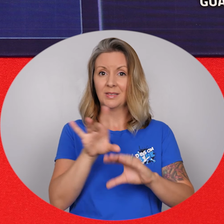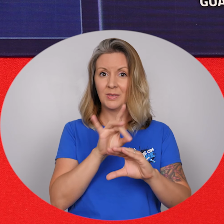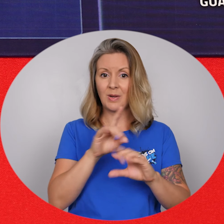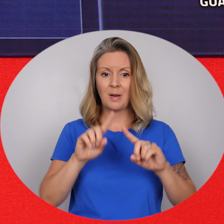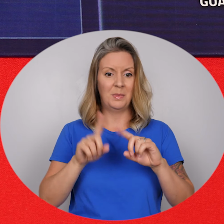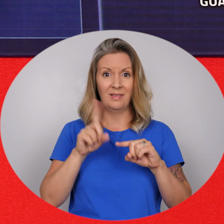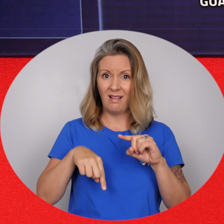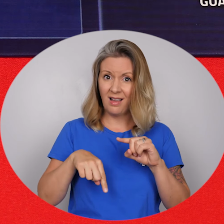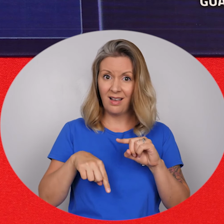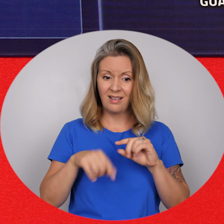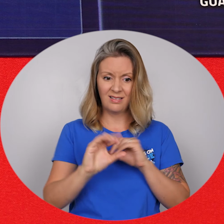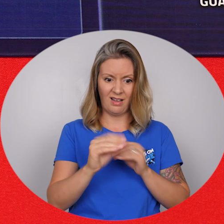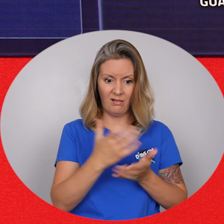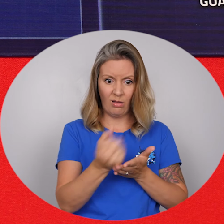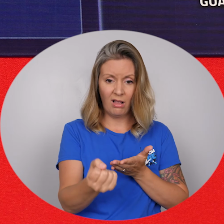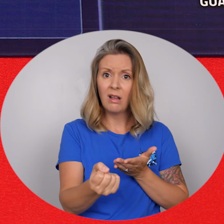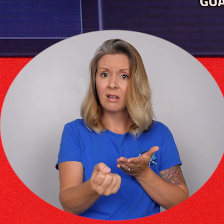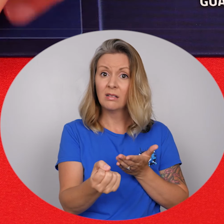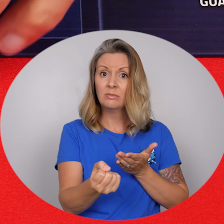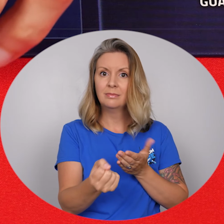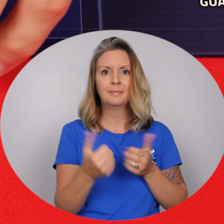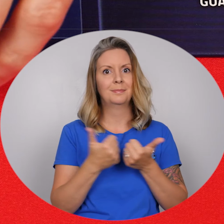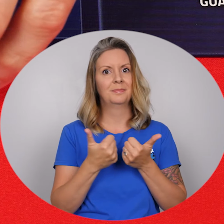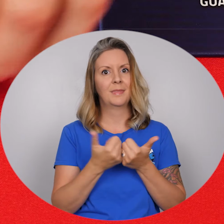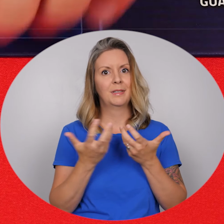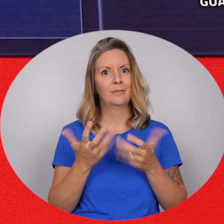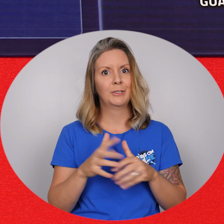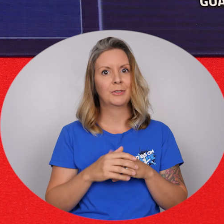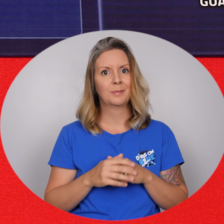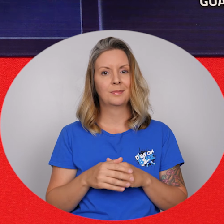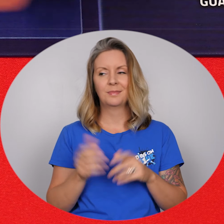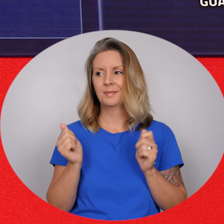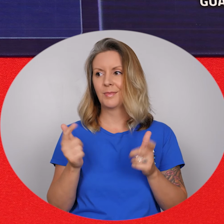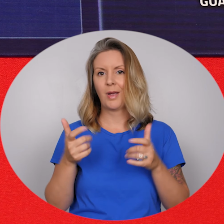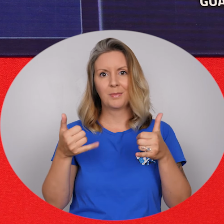of you. And if you ever need to draw cards and you can’t because the deck is empty,